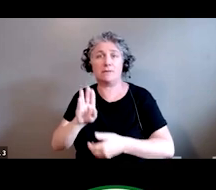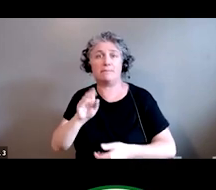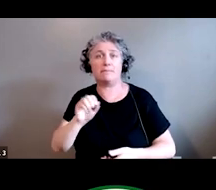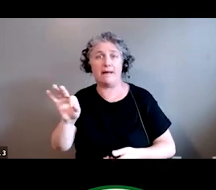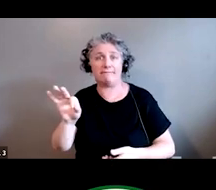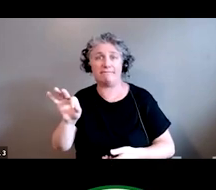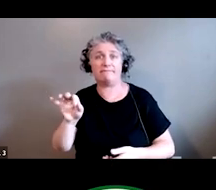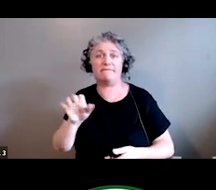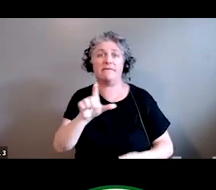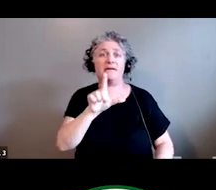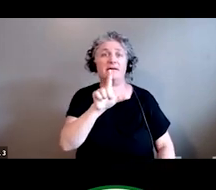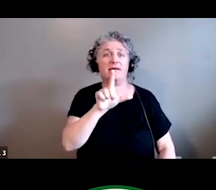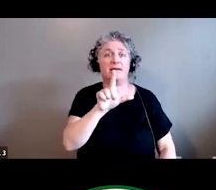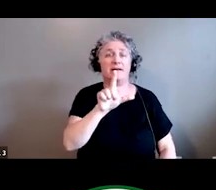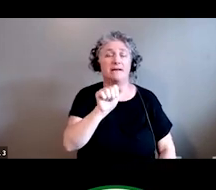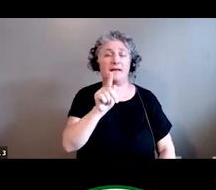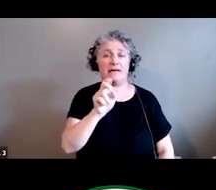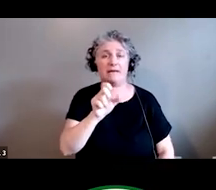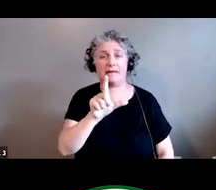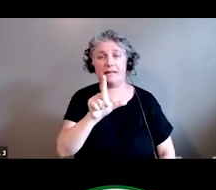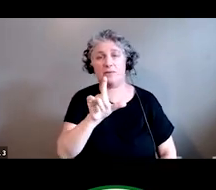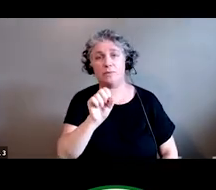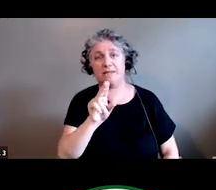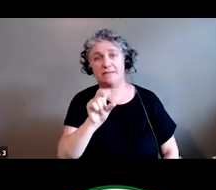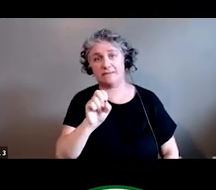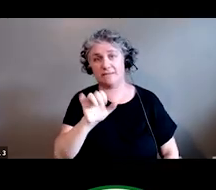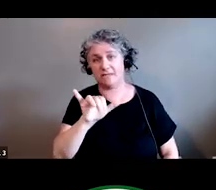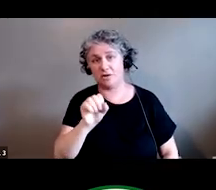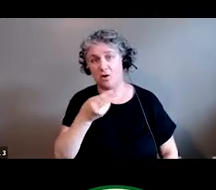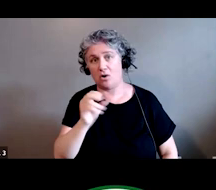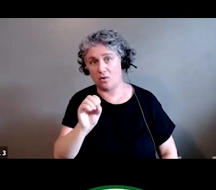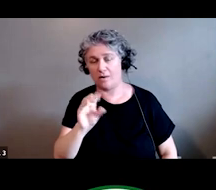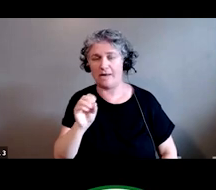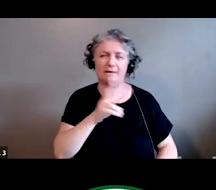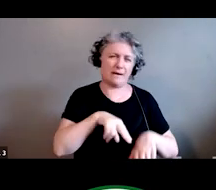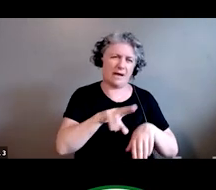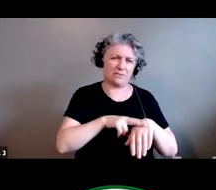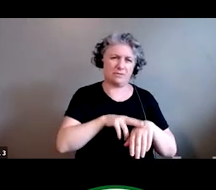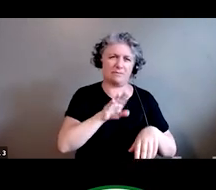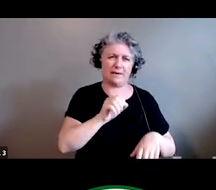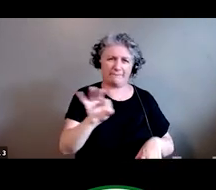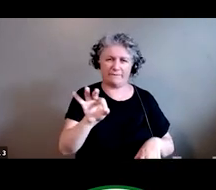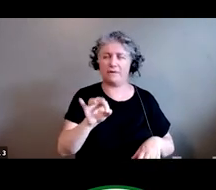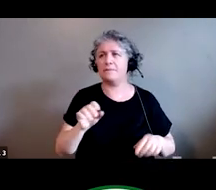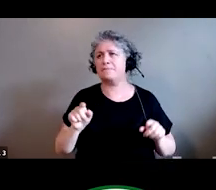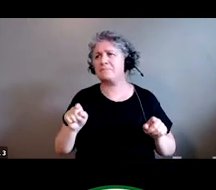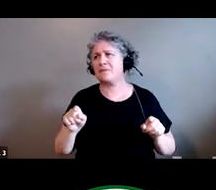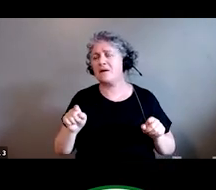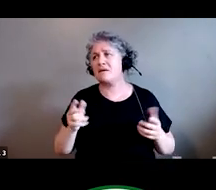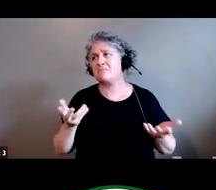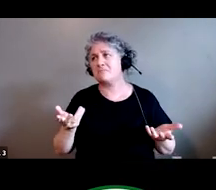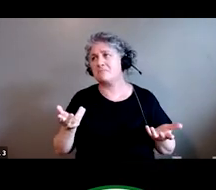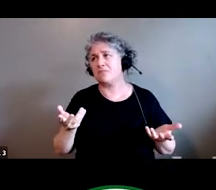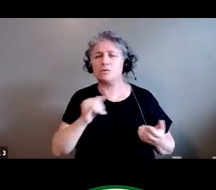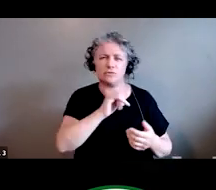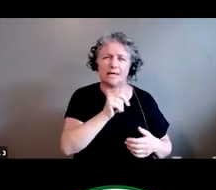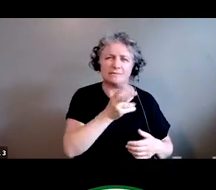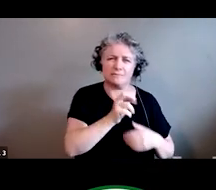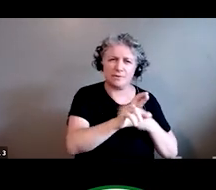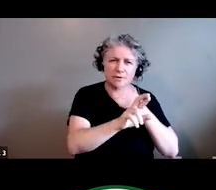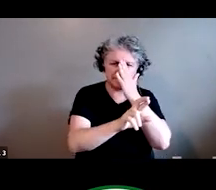Blakely, Jojo and Jasper National Parks. Since the introduction of the, Accessible Canada